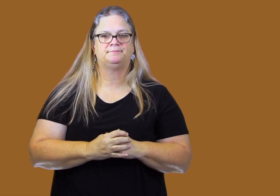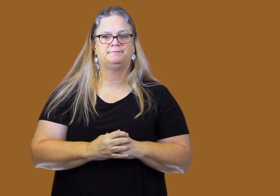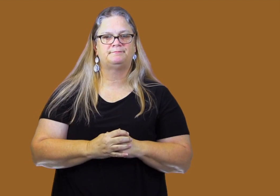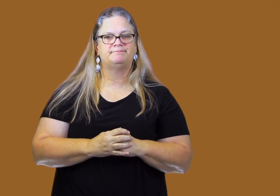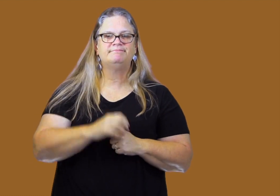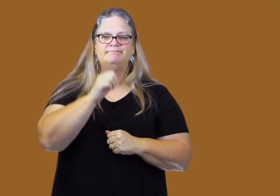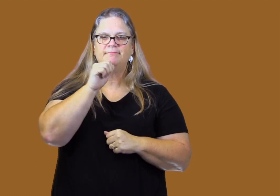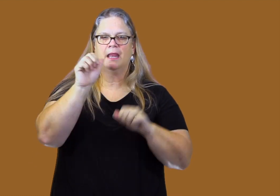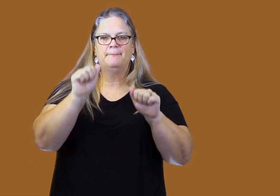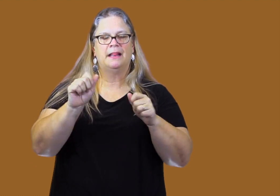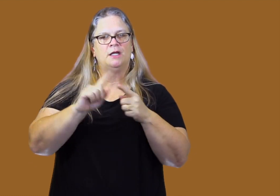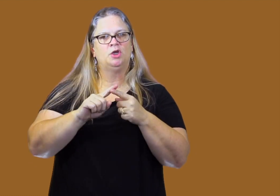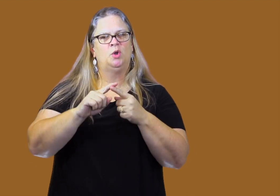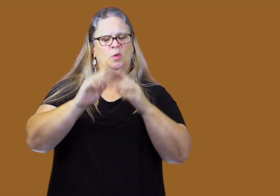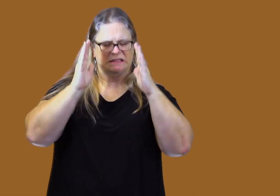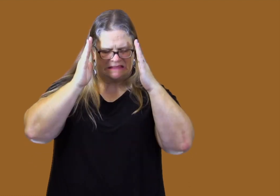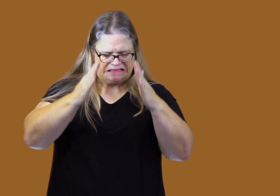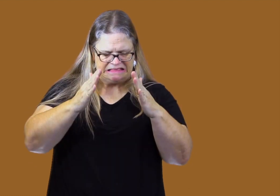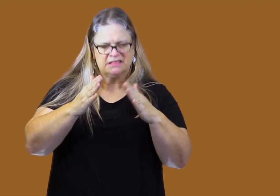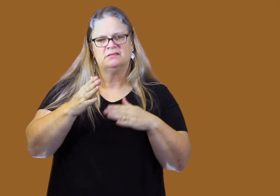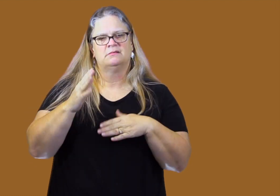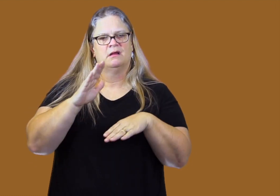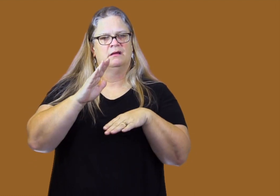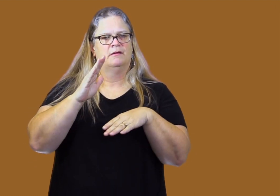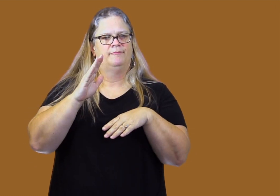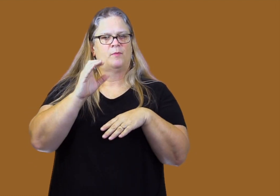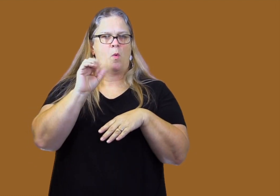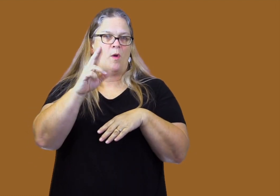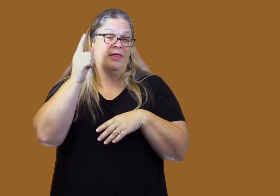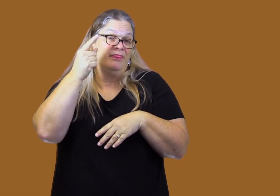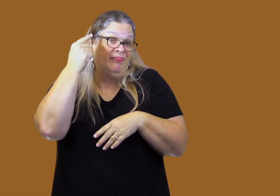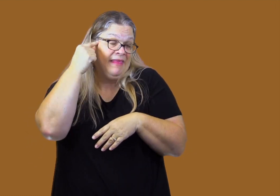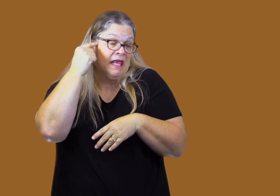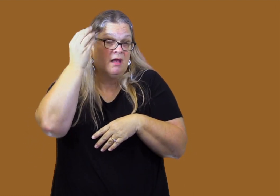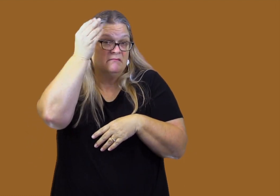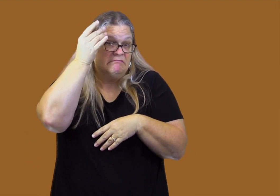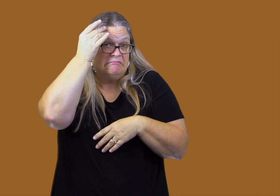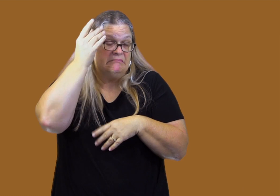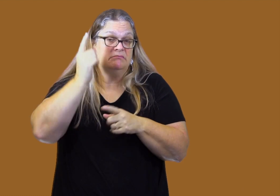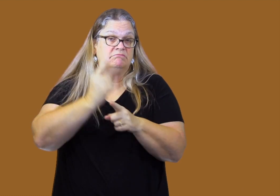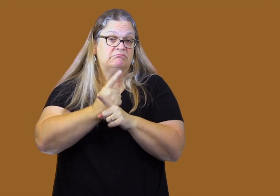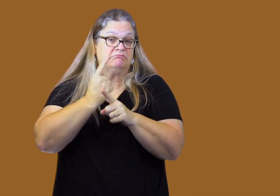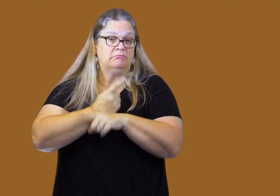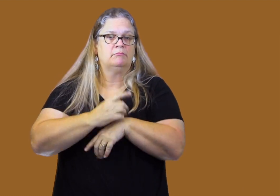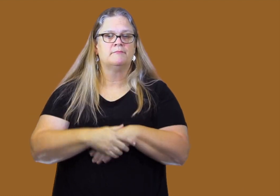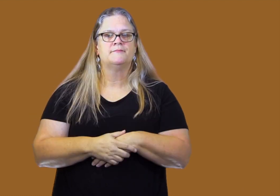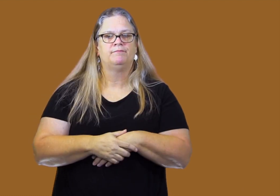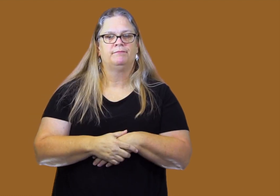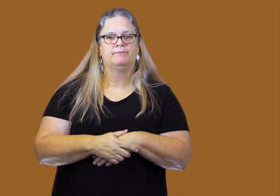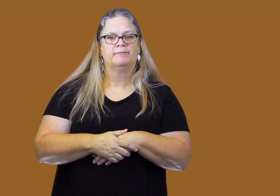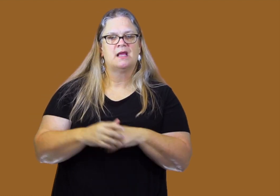abrupt changes in appearance, inability to concentrate or think rationally,